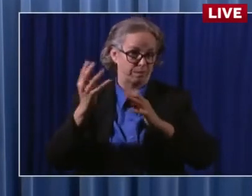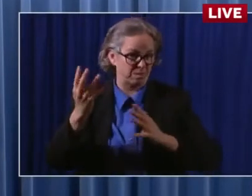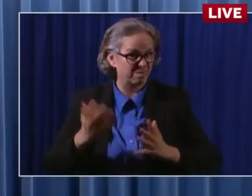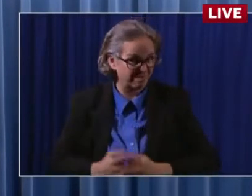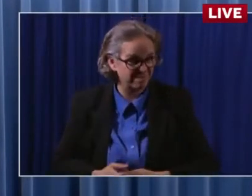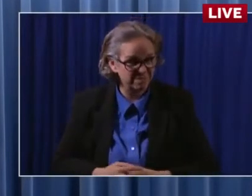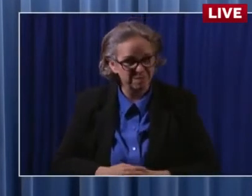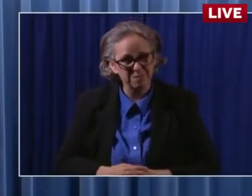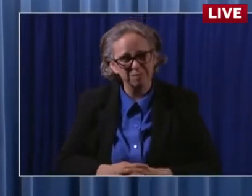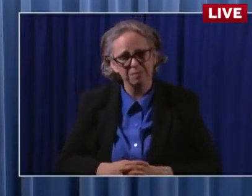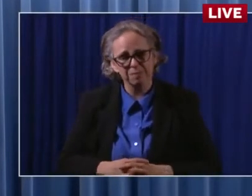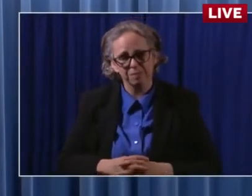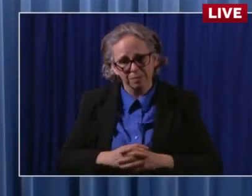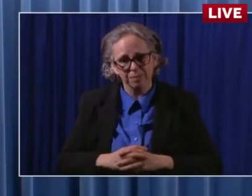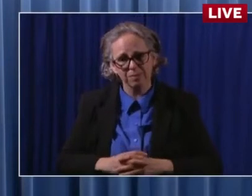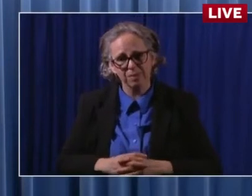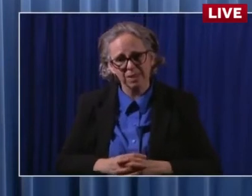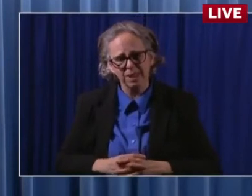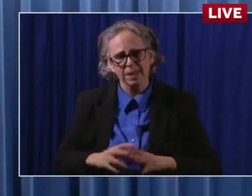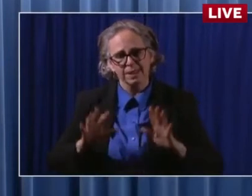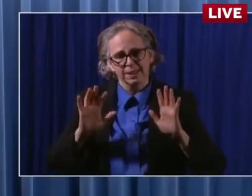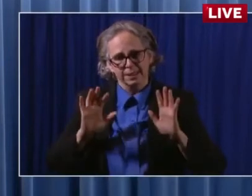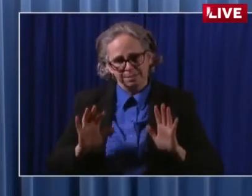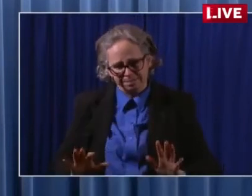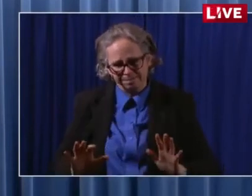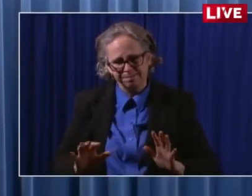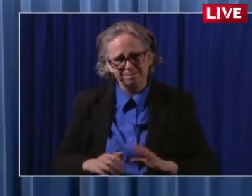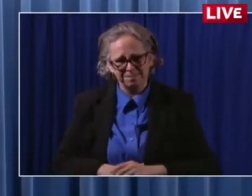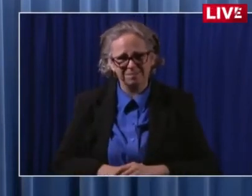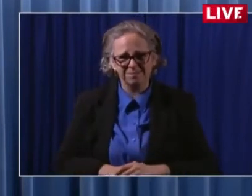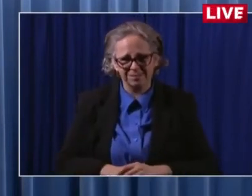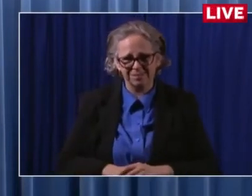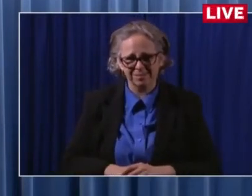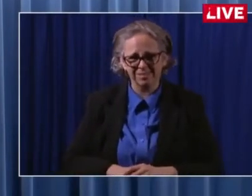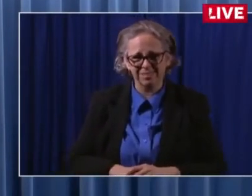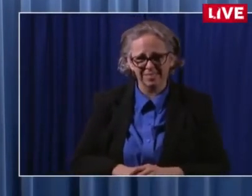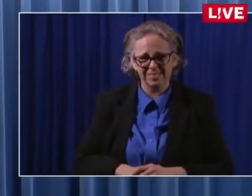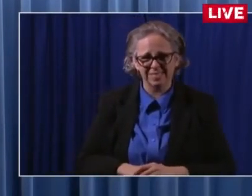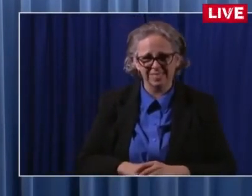DISEASE CONTROL AND PREVENTION.